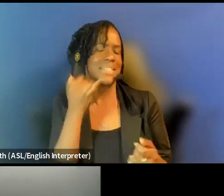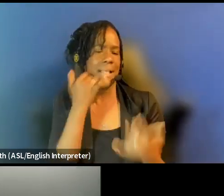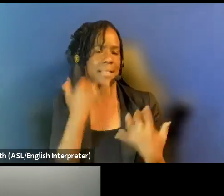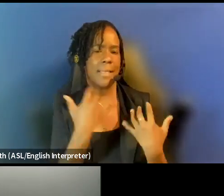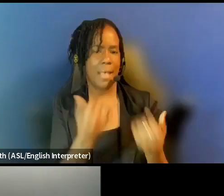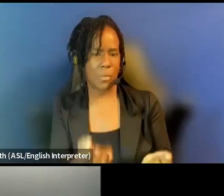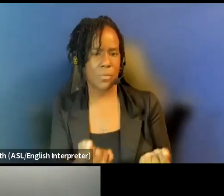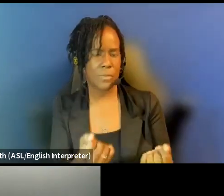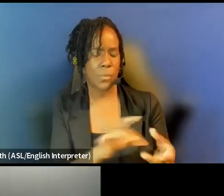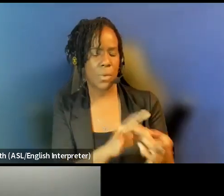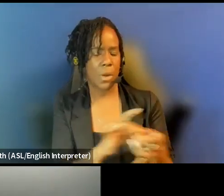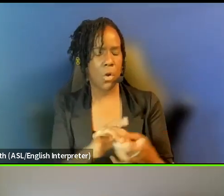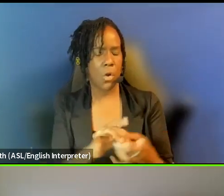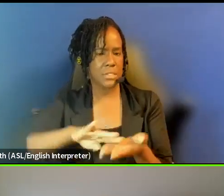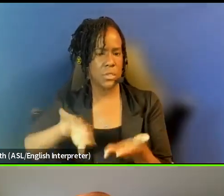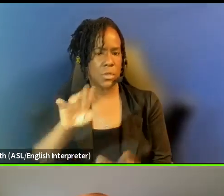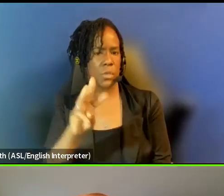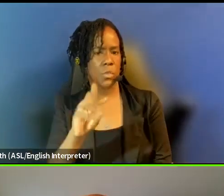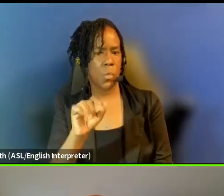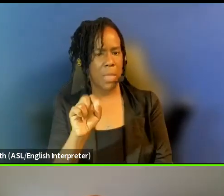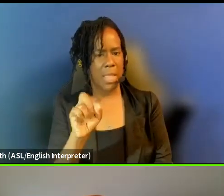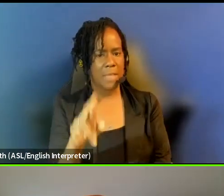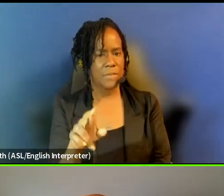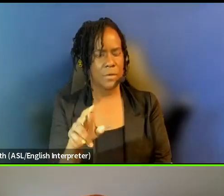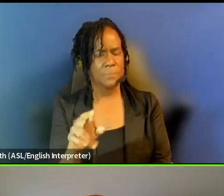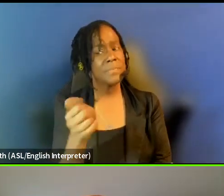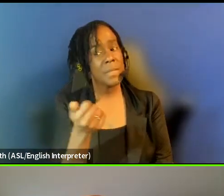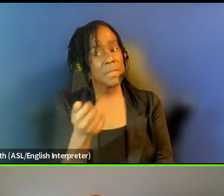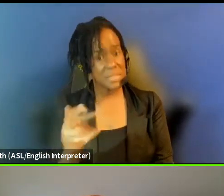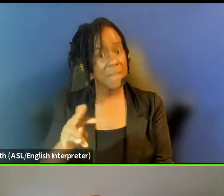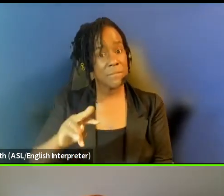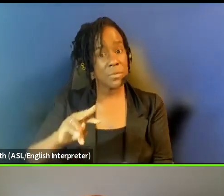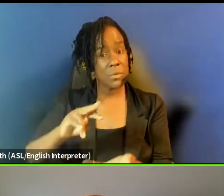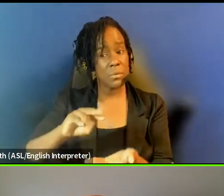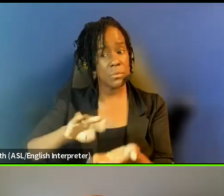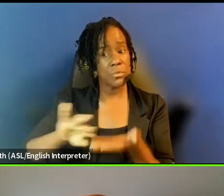impact there.